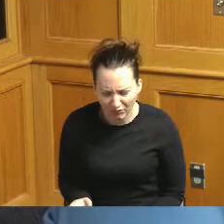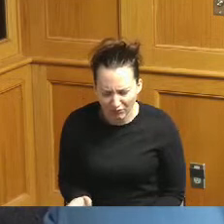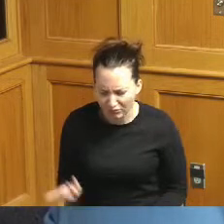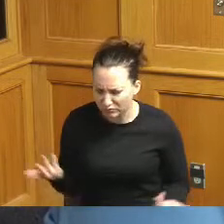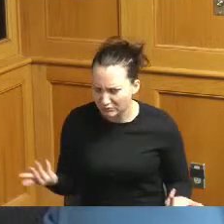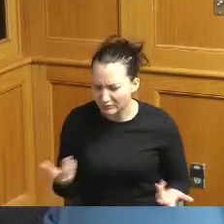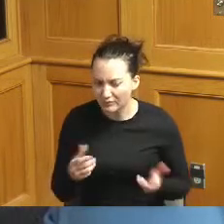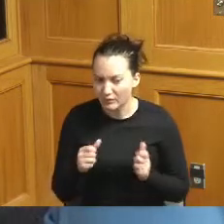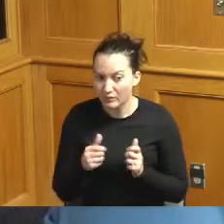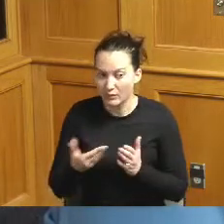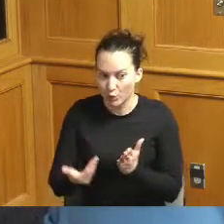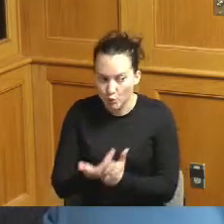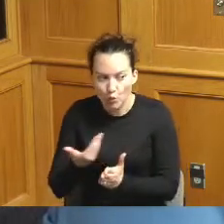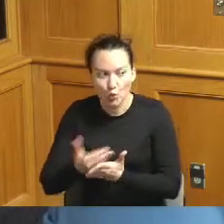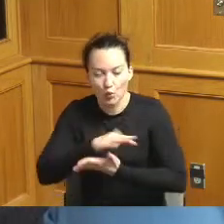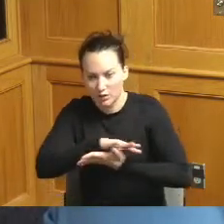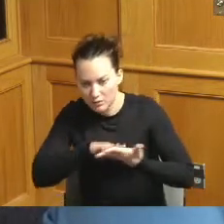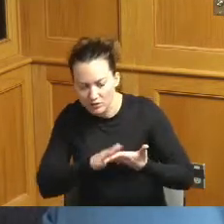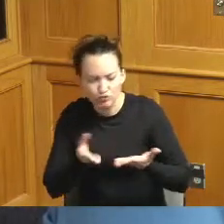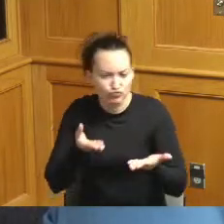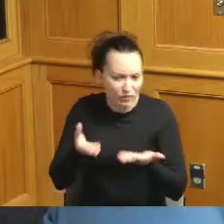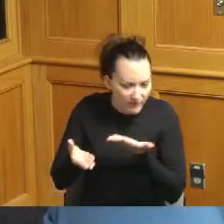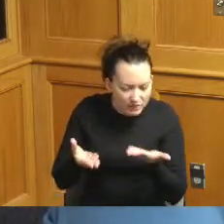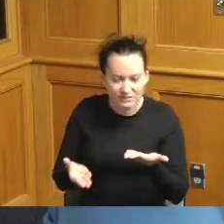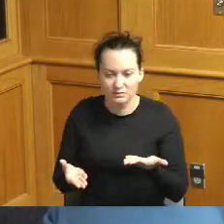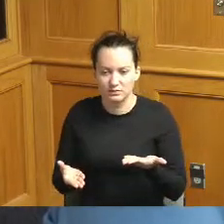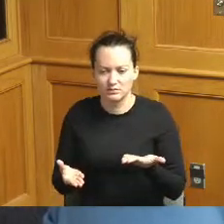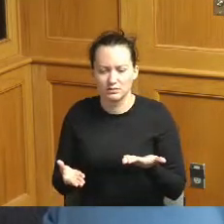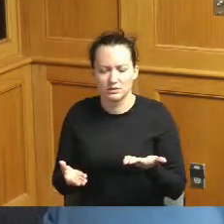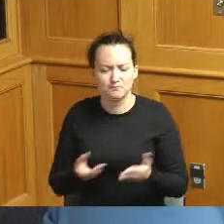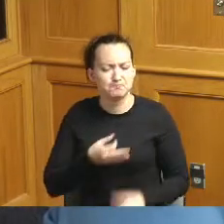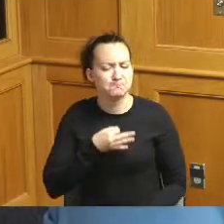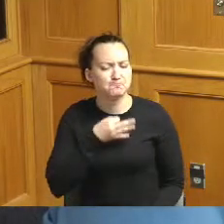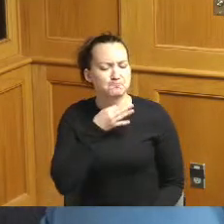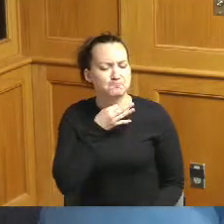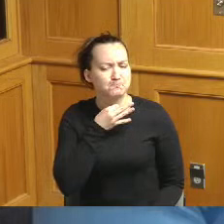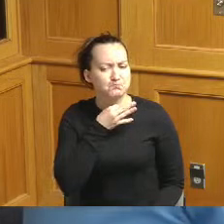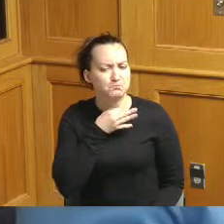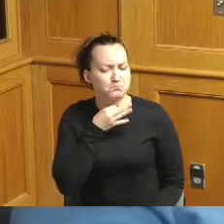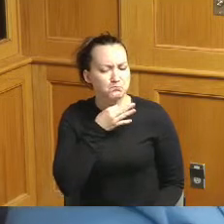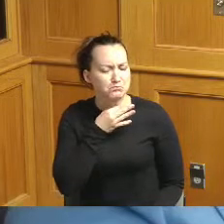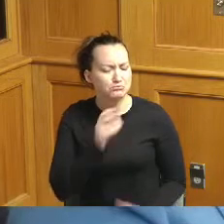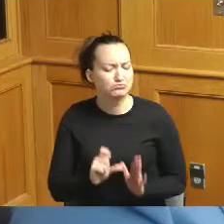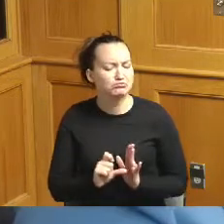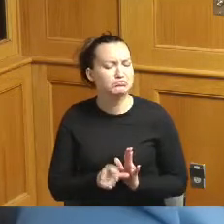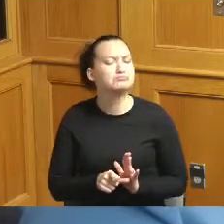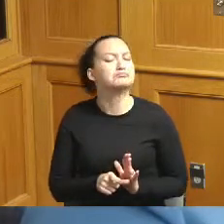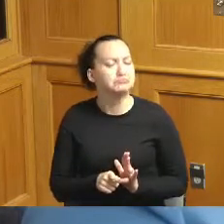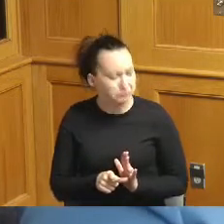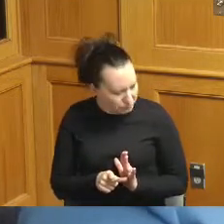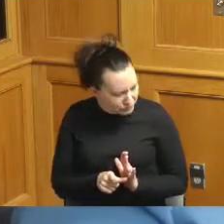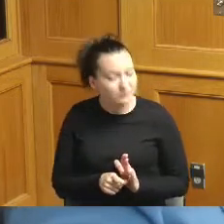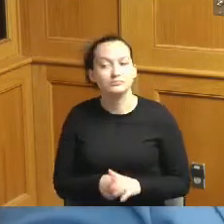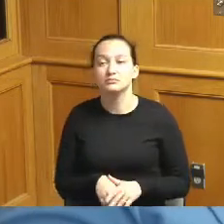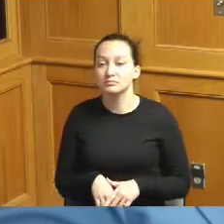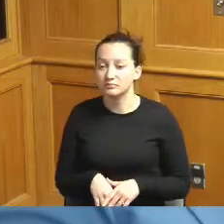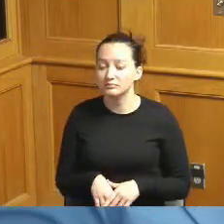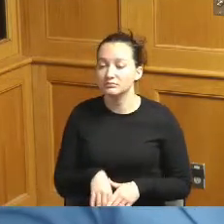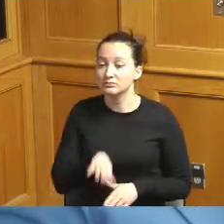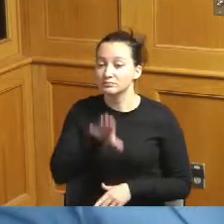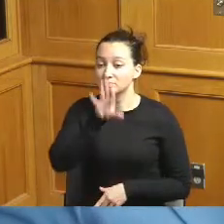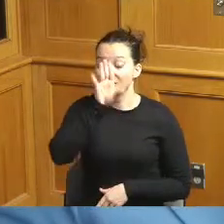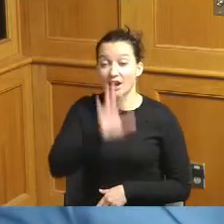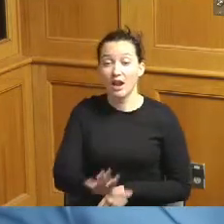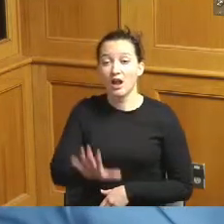even with the new services so I just wanted to to highlight that and to also note that the 513Relief